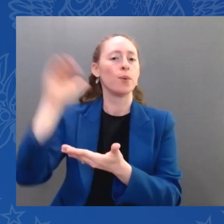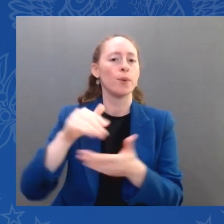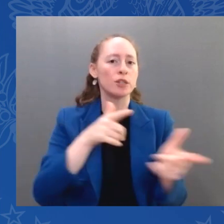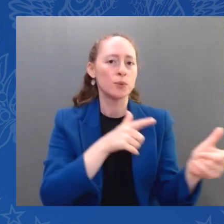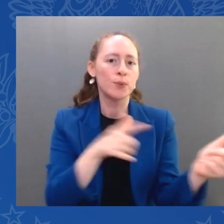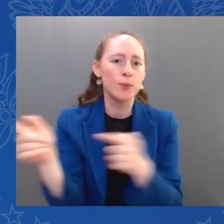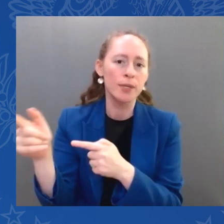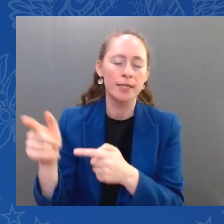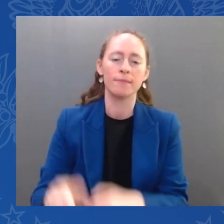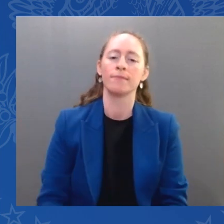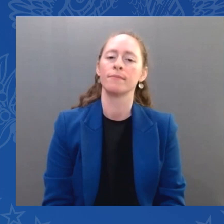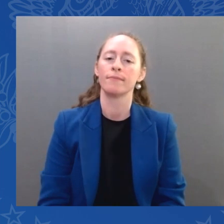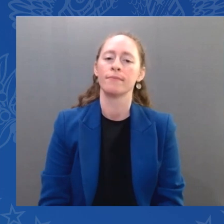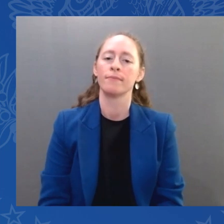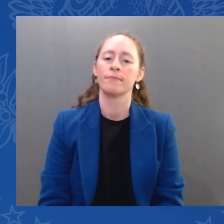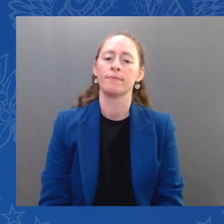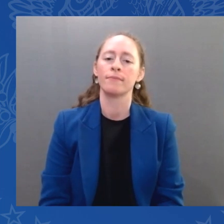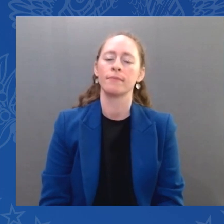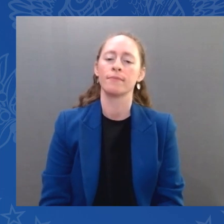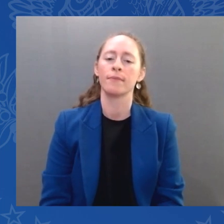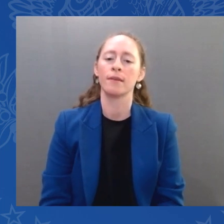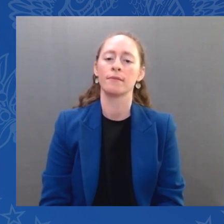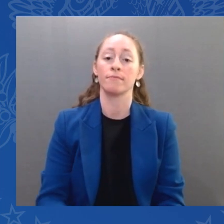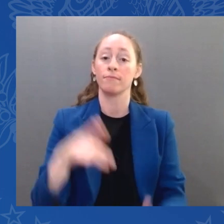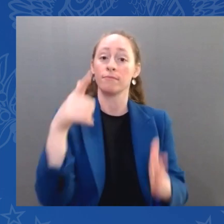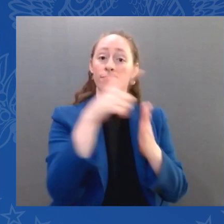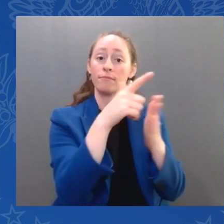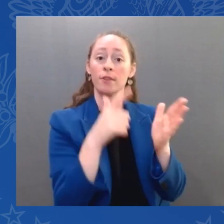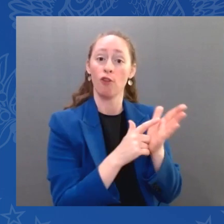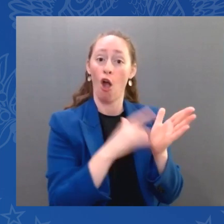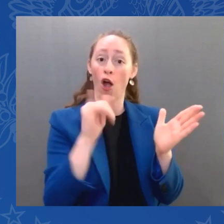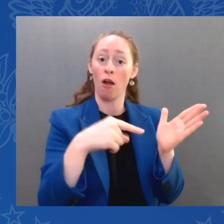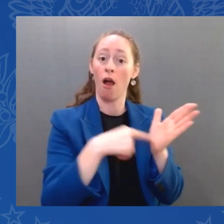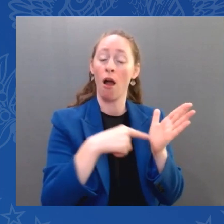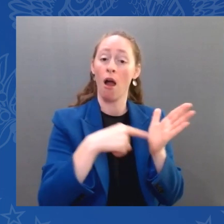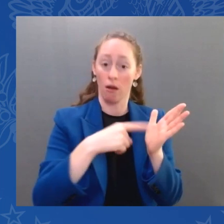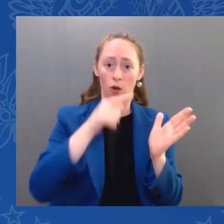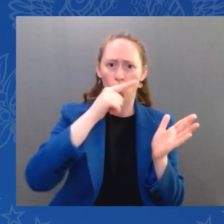that makes gun trafficking and straw purchases explicit federal crimes.